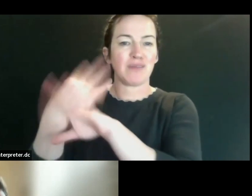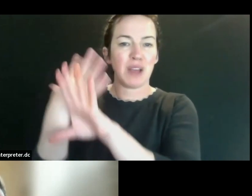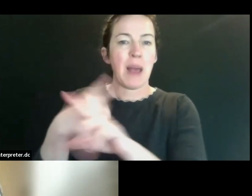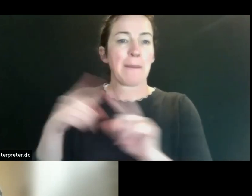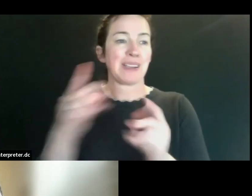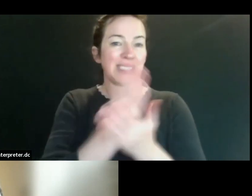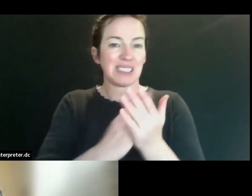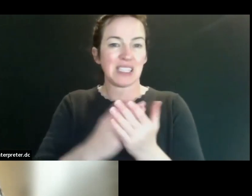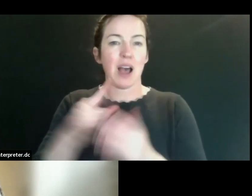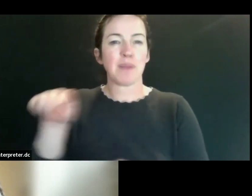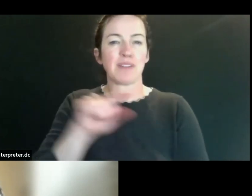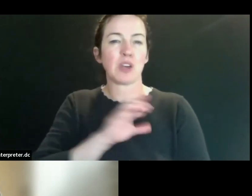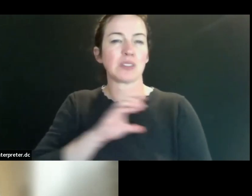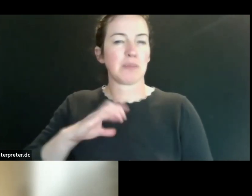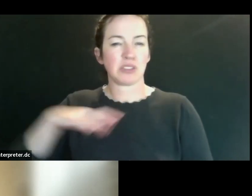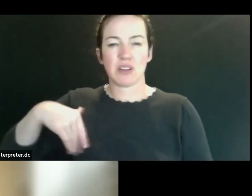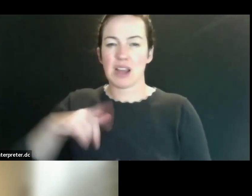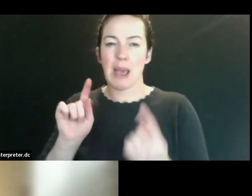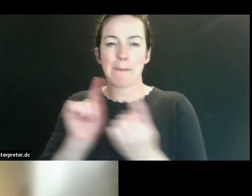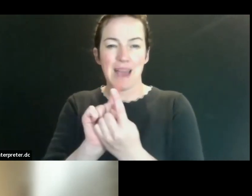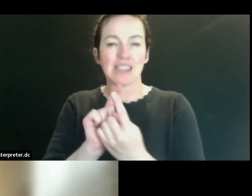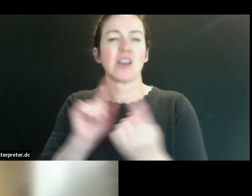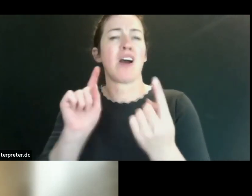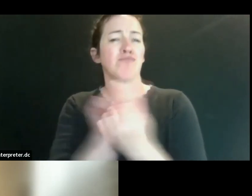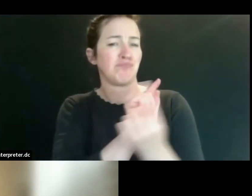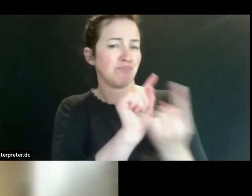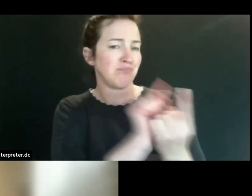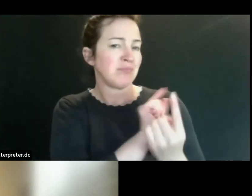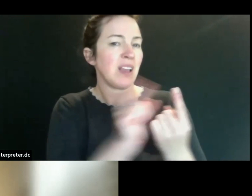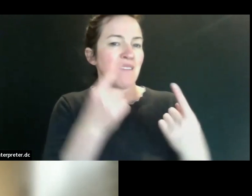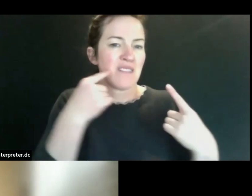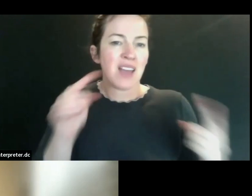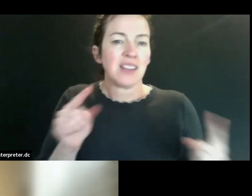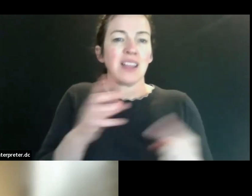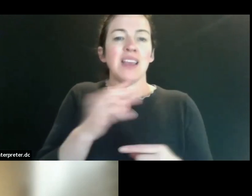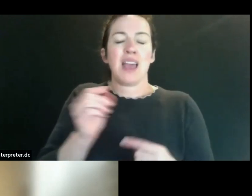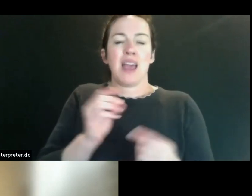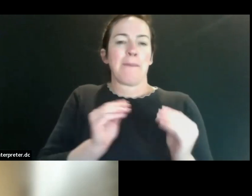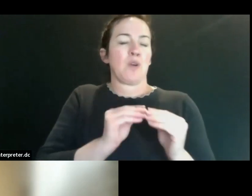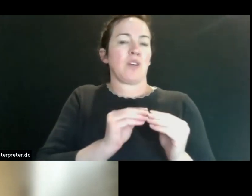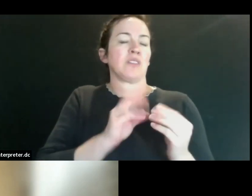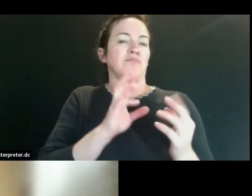commissioners, and being able to meet in person, is key to build rapport. But also one constraint